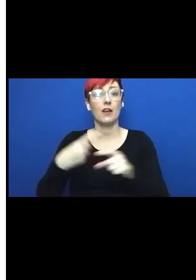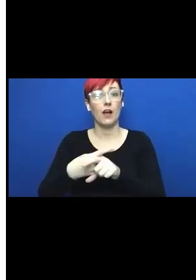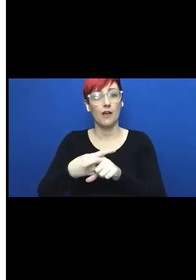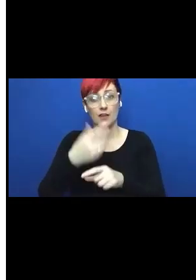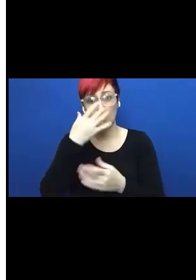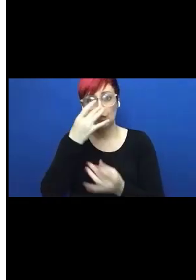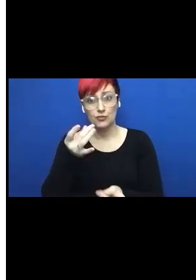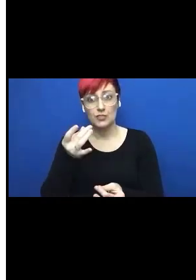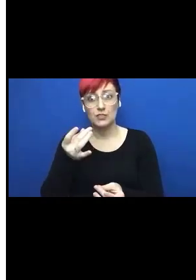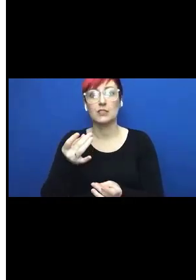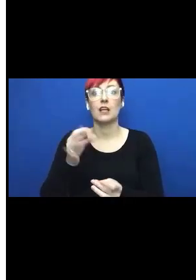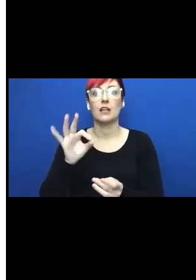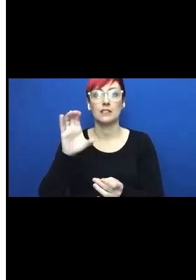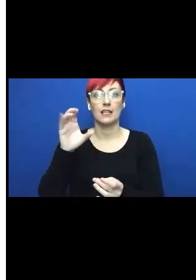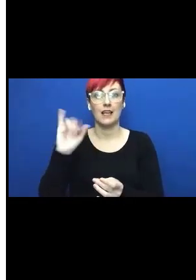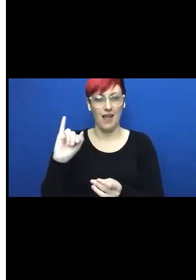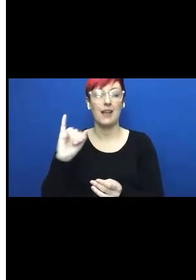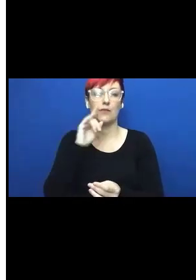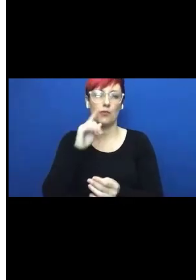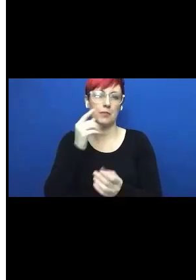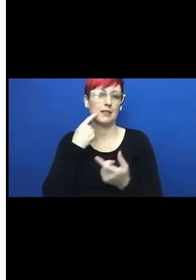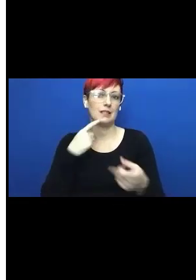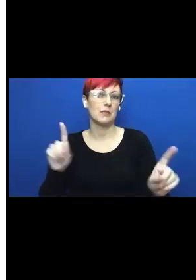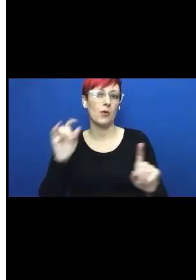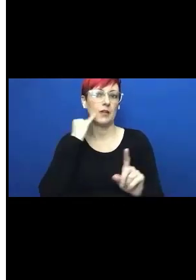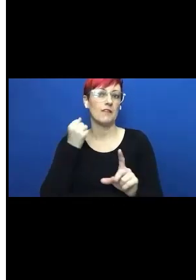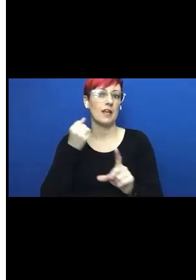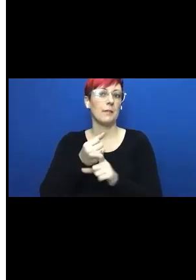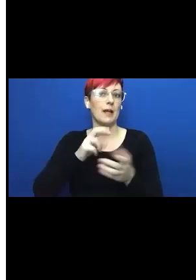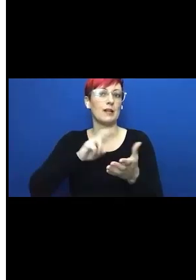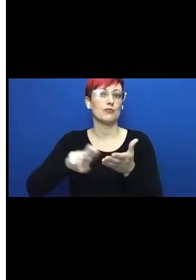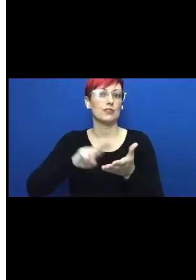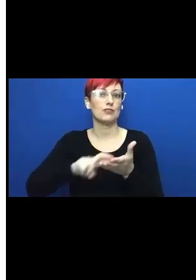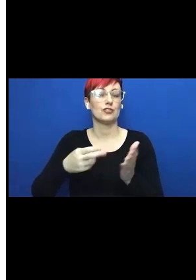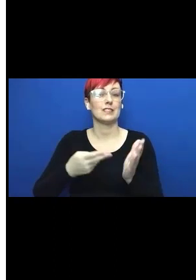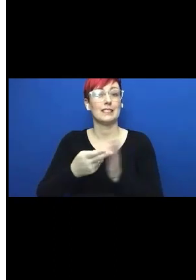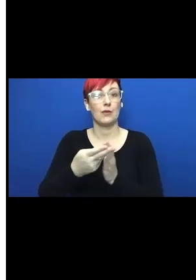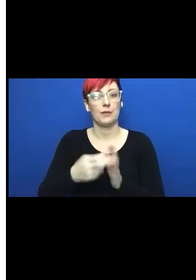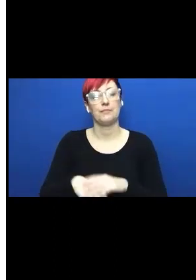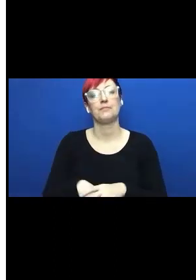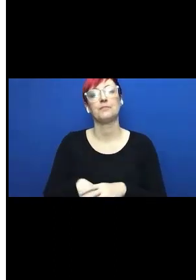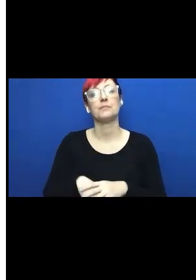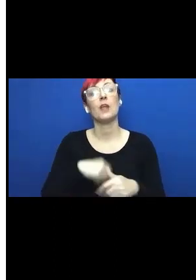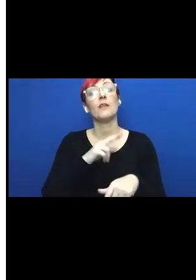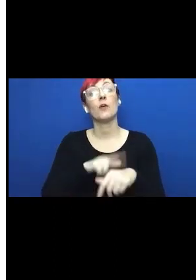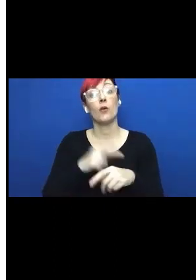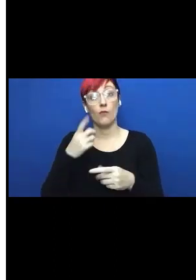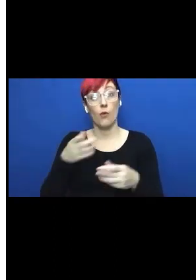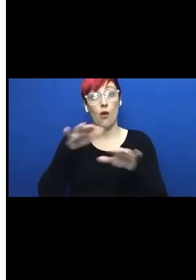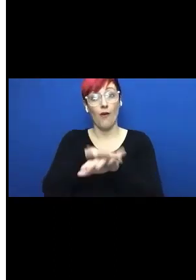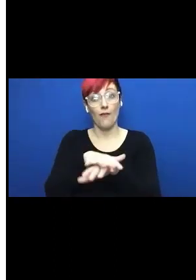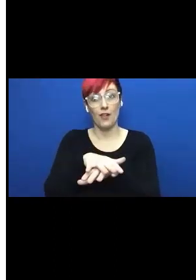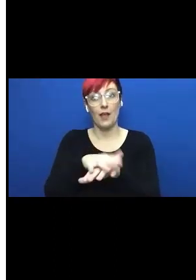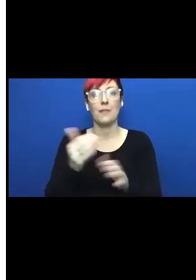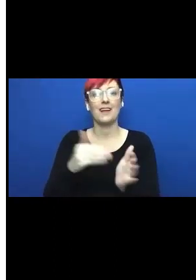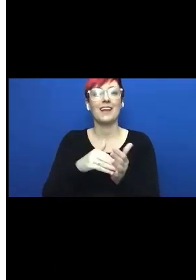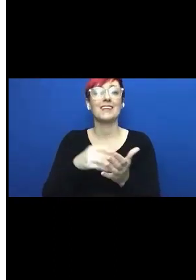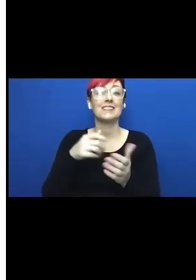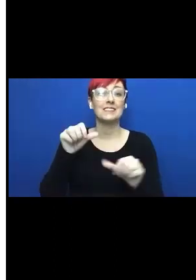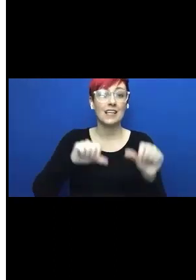are disclosed when it's going to impact that research integrity. And then of course for overlap, it's scientific budgetary and commitment overlap,